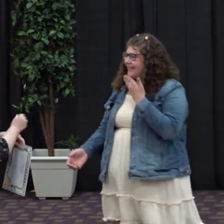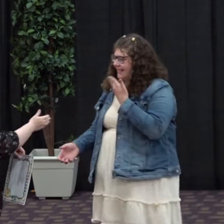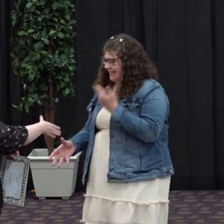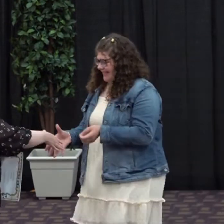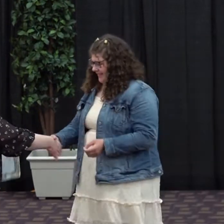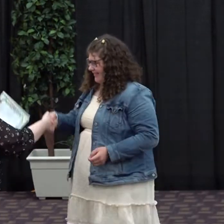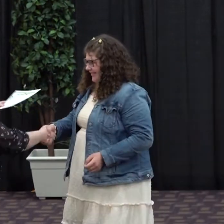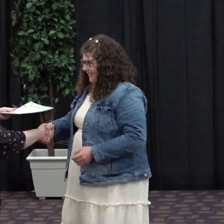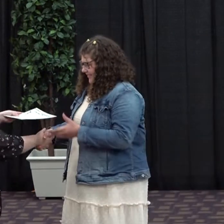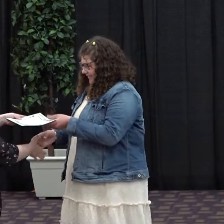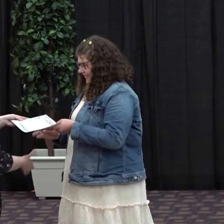Good job! Thank you.